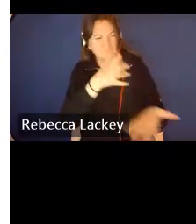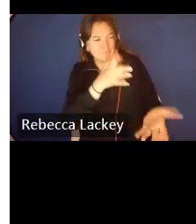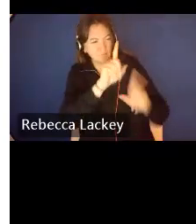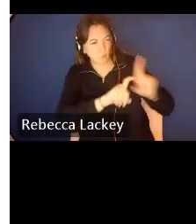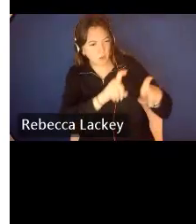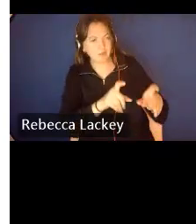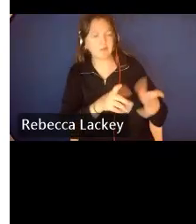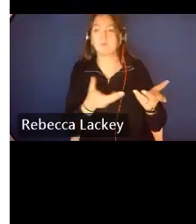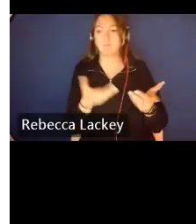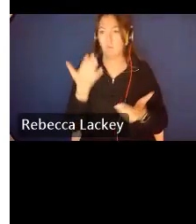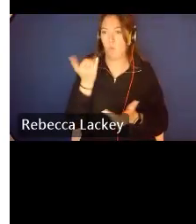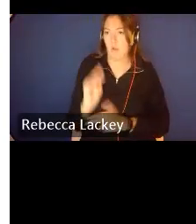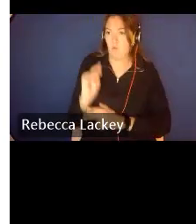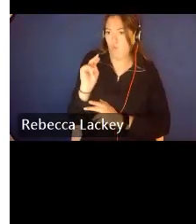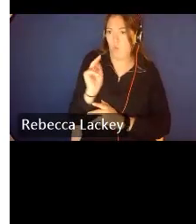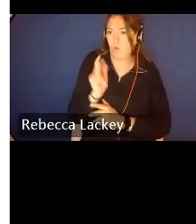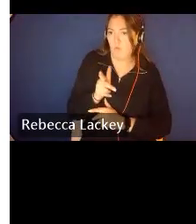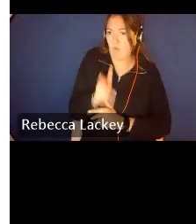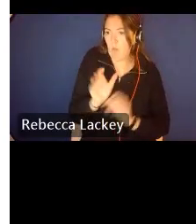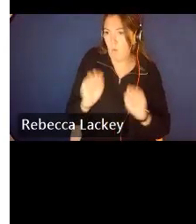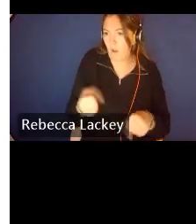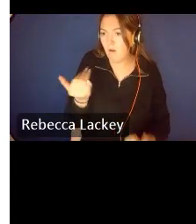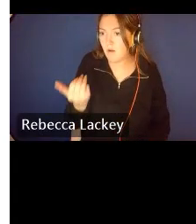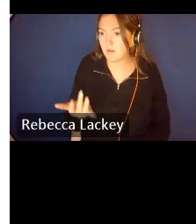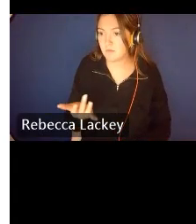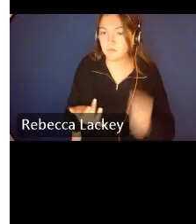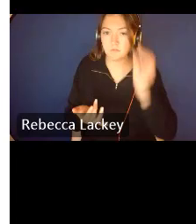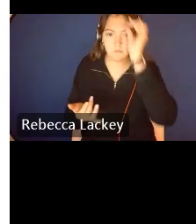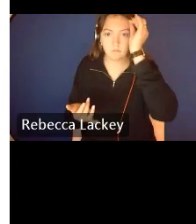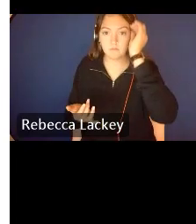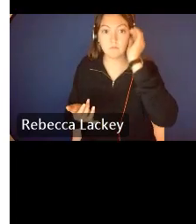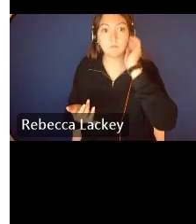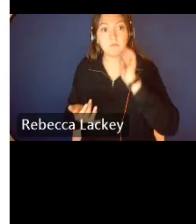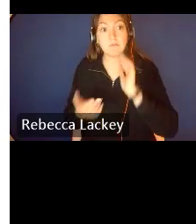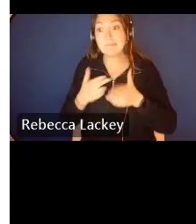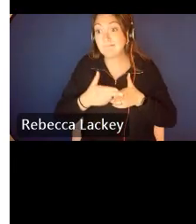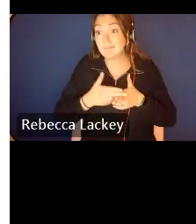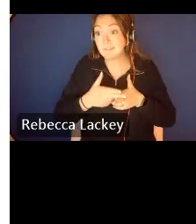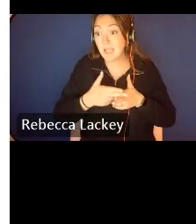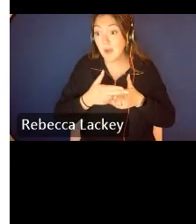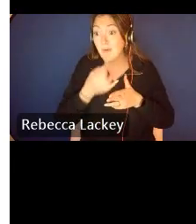including why northbound traffic was selected and whether temporary traffic signals could be